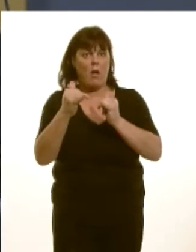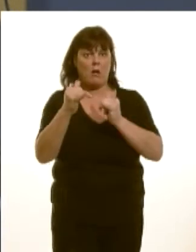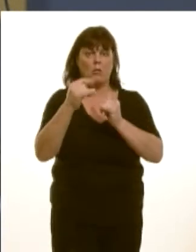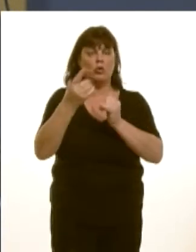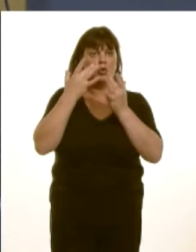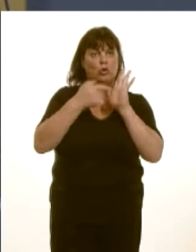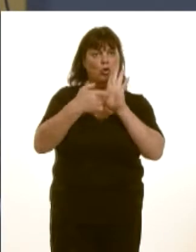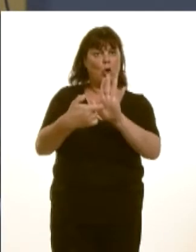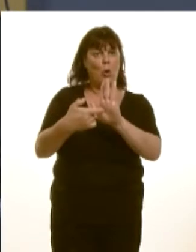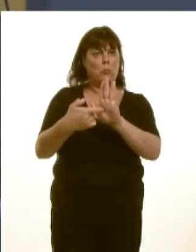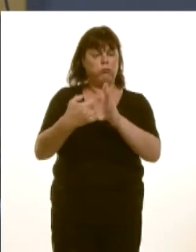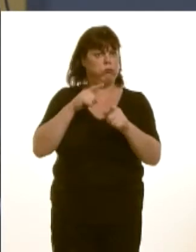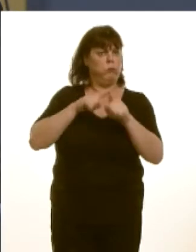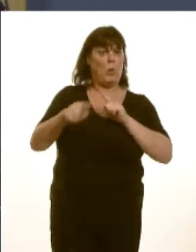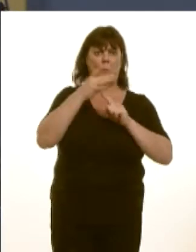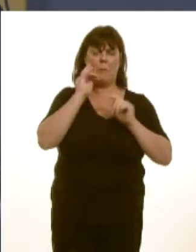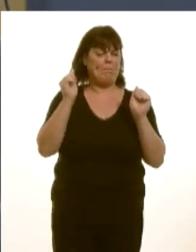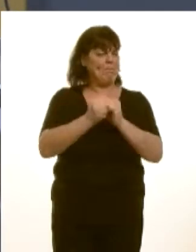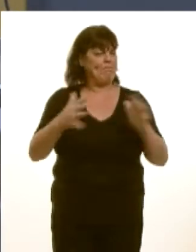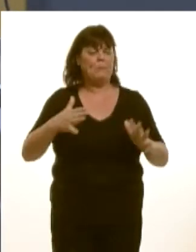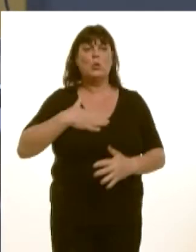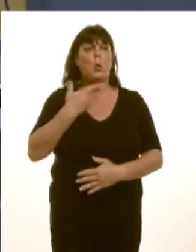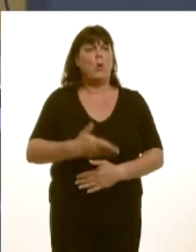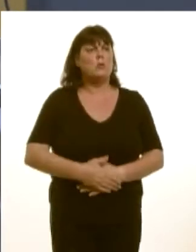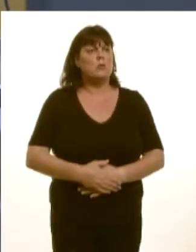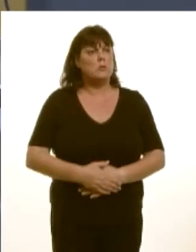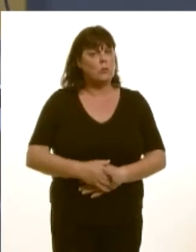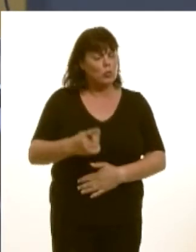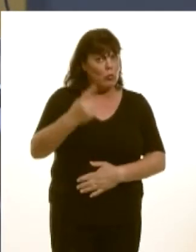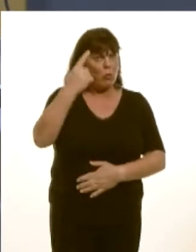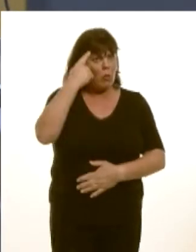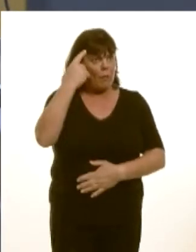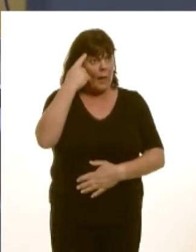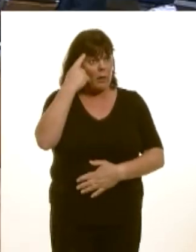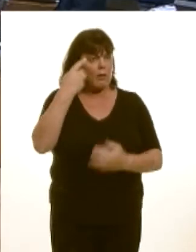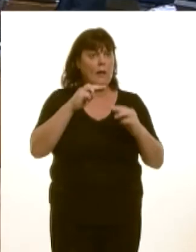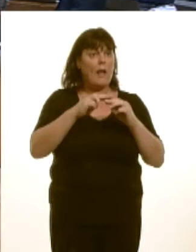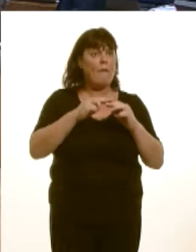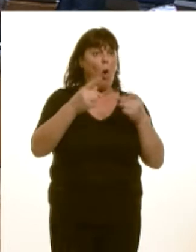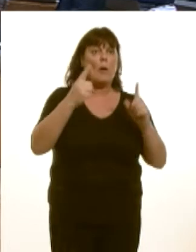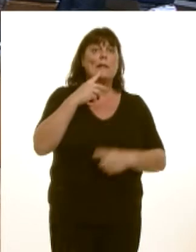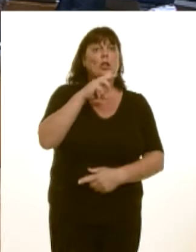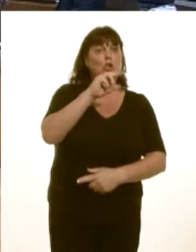Should fracking be permitted under private property without the consent of the owner? Carwyn Jones: I think there are real issues with that.